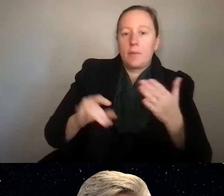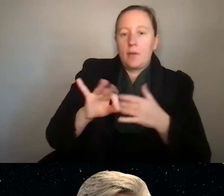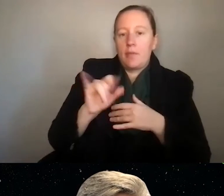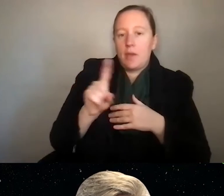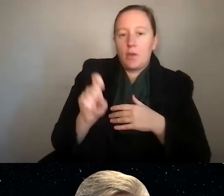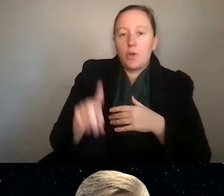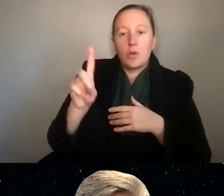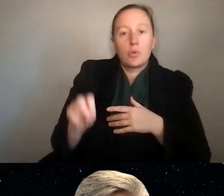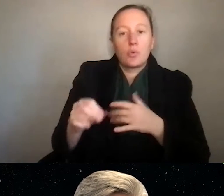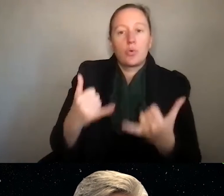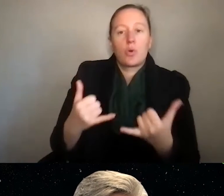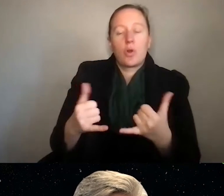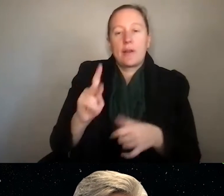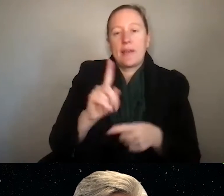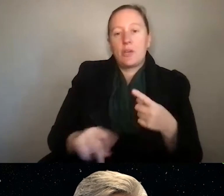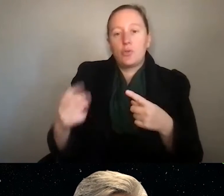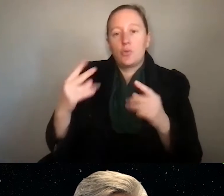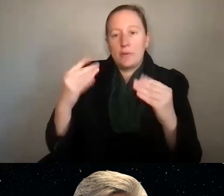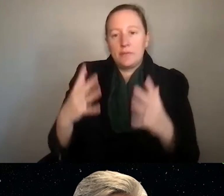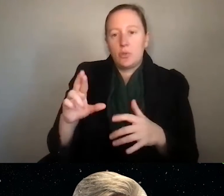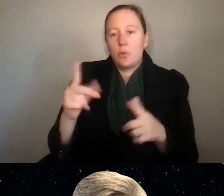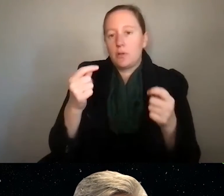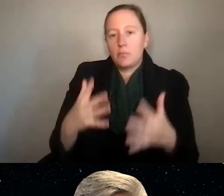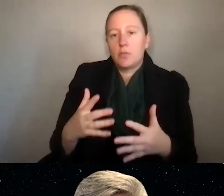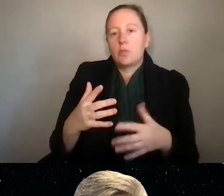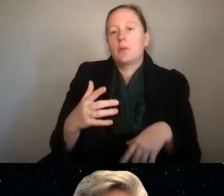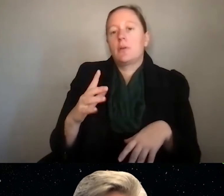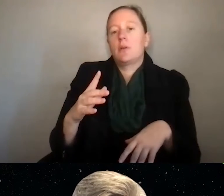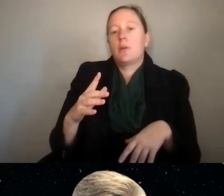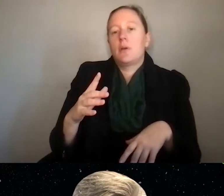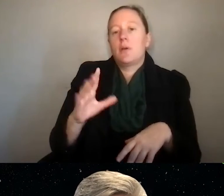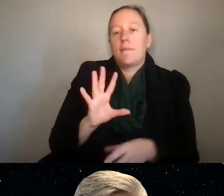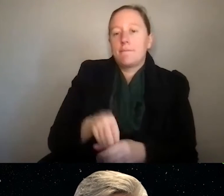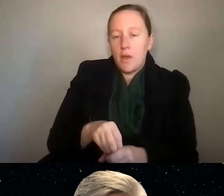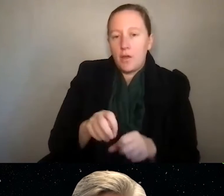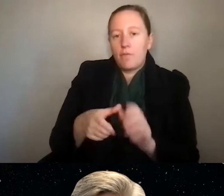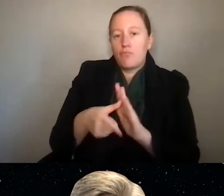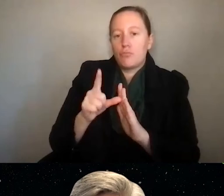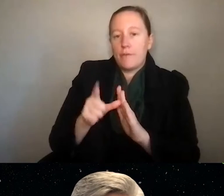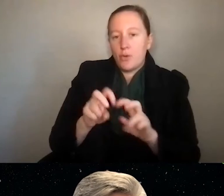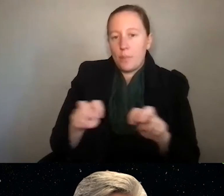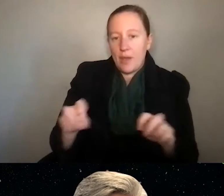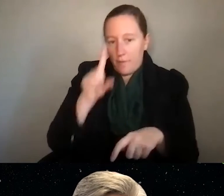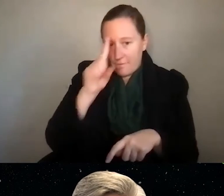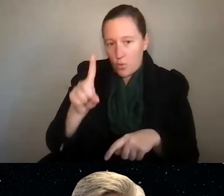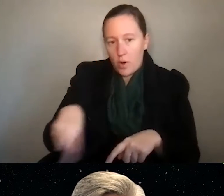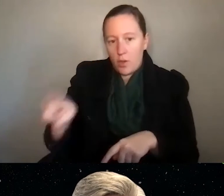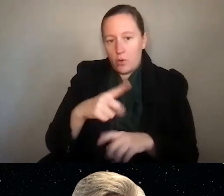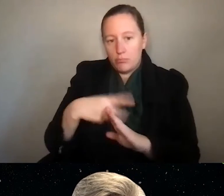do current K-12 teachers or administrators serve on review panels for those programs?